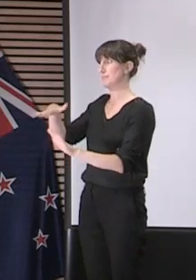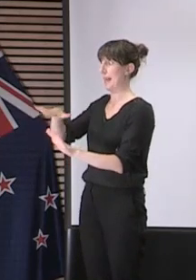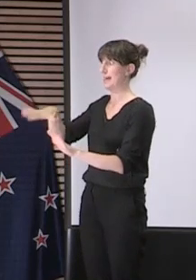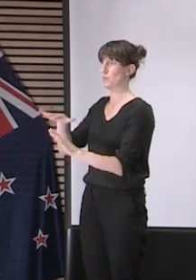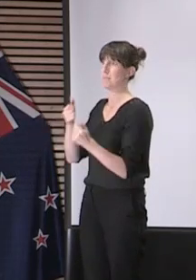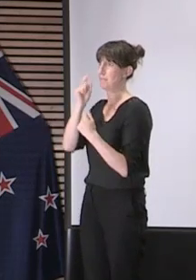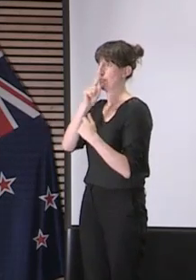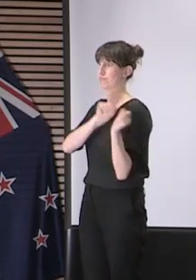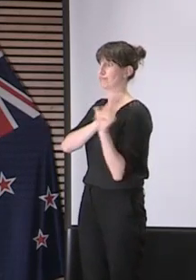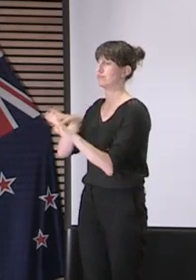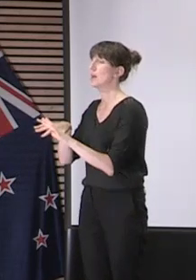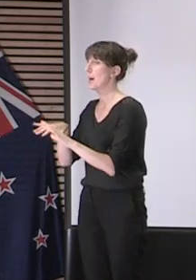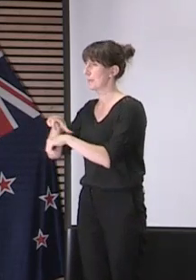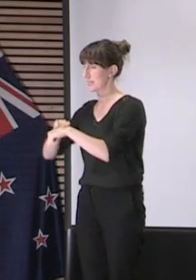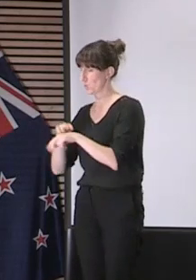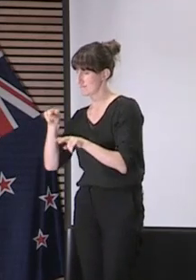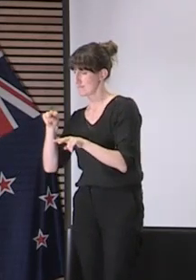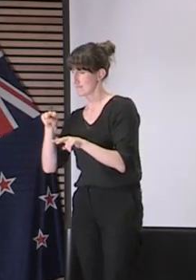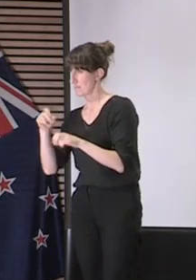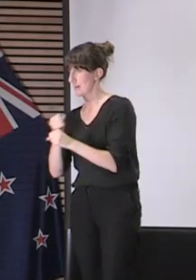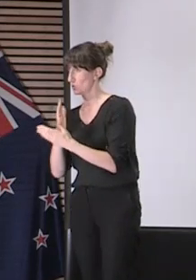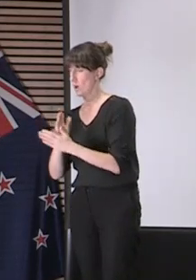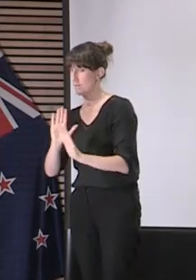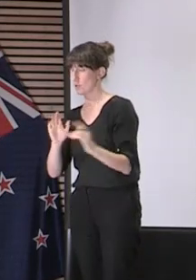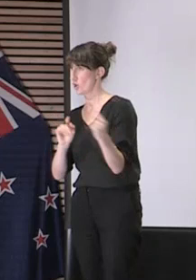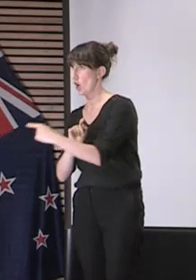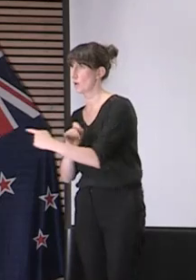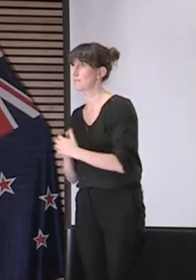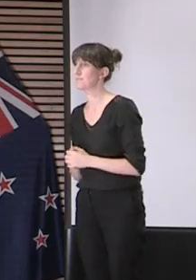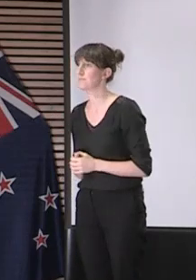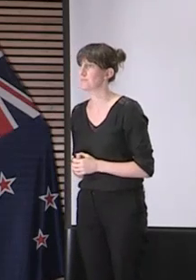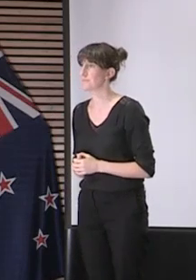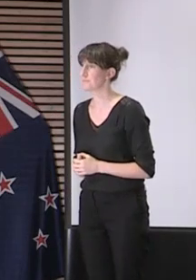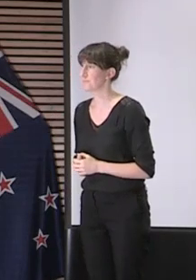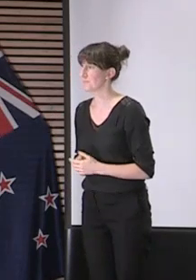have at the inty or -- vicinity or access point to holiday hot spots to police